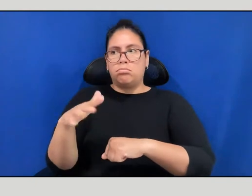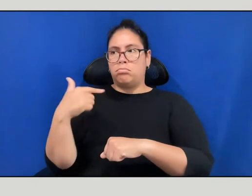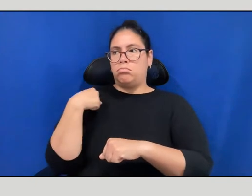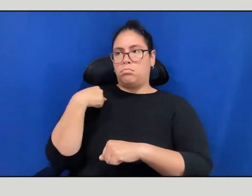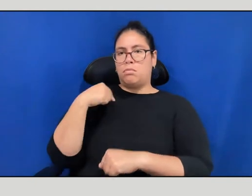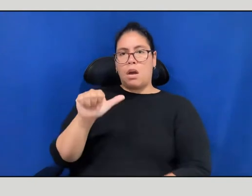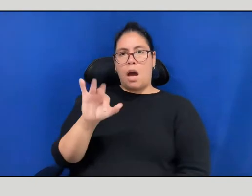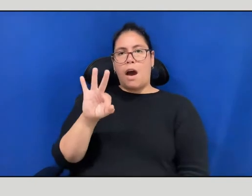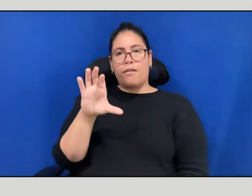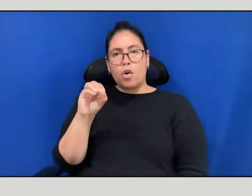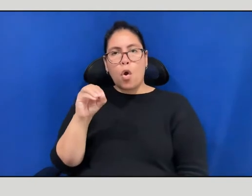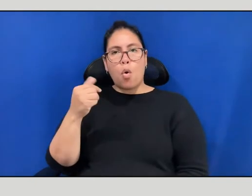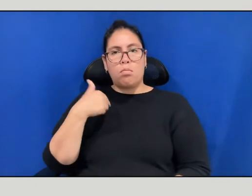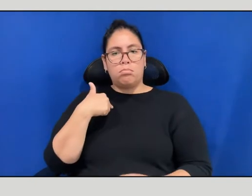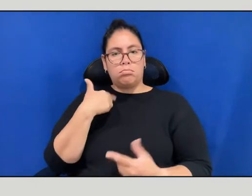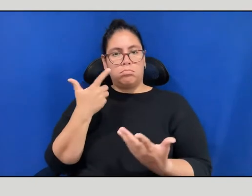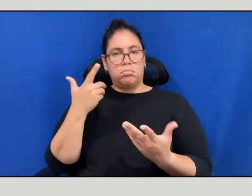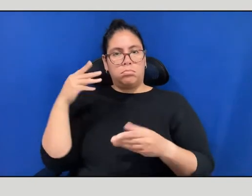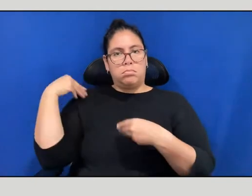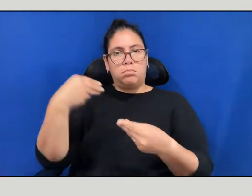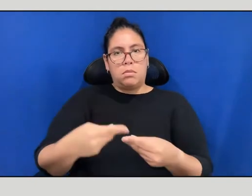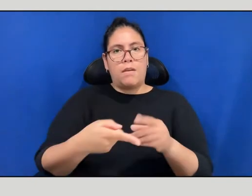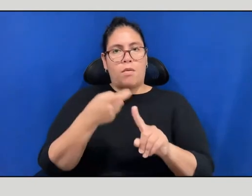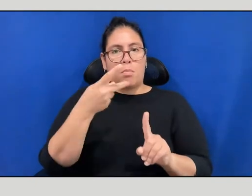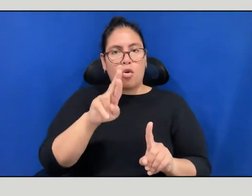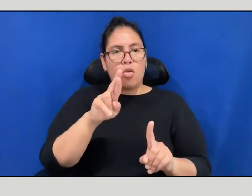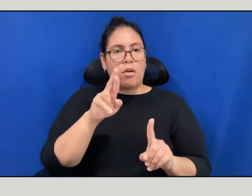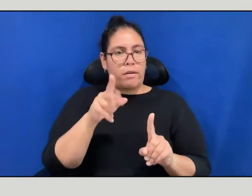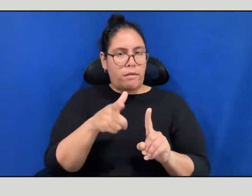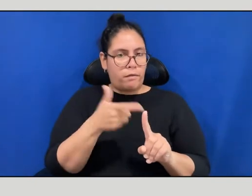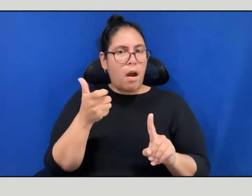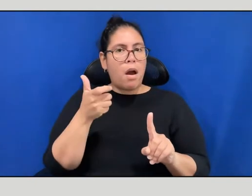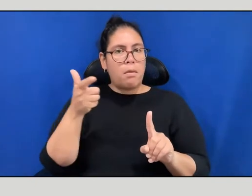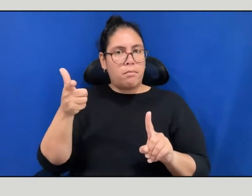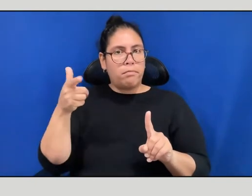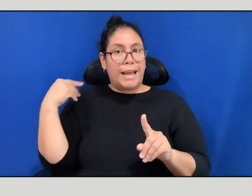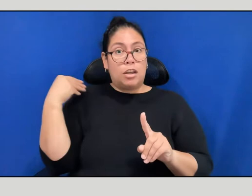be it through a proud family heritage or through discriminatory practices